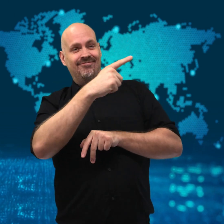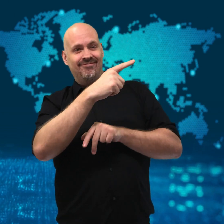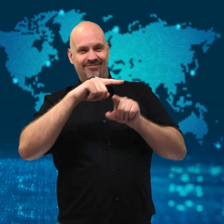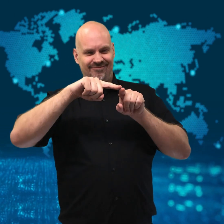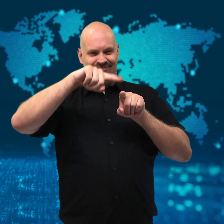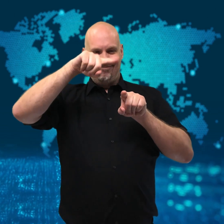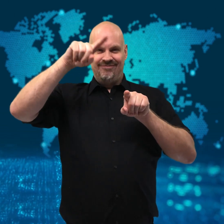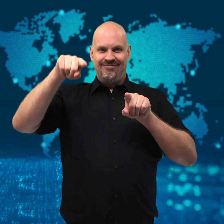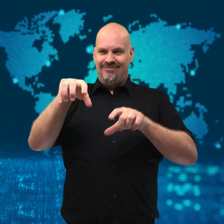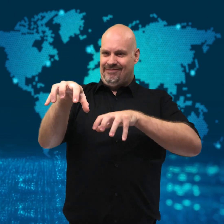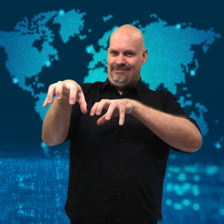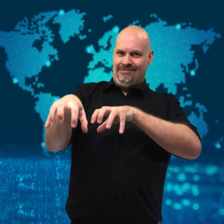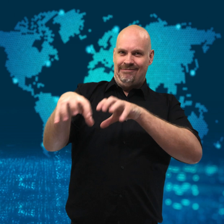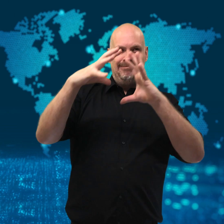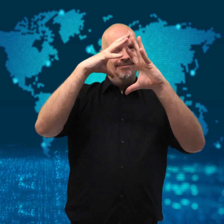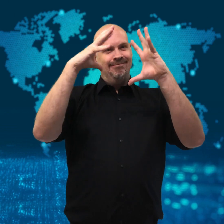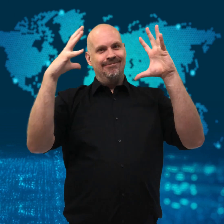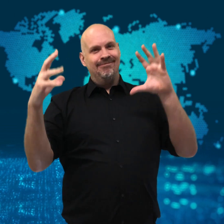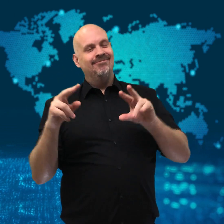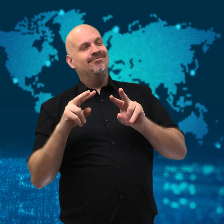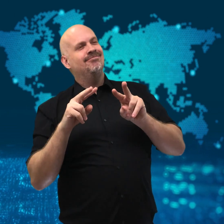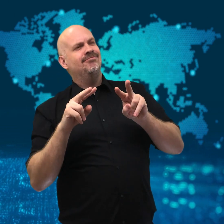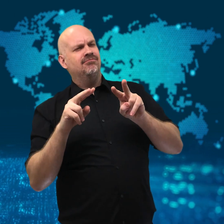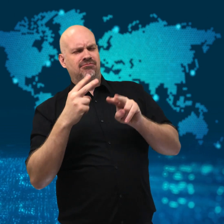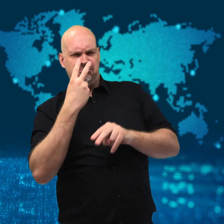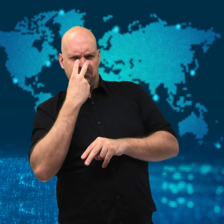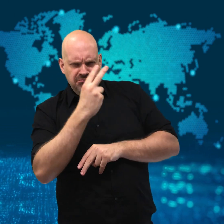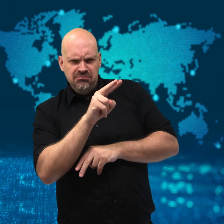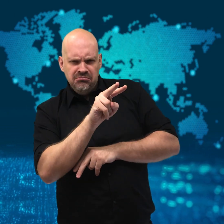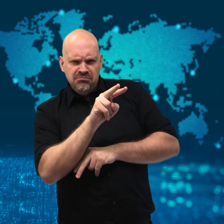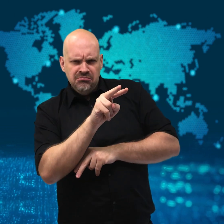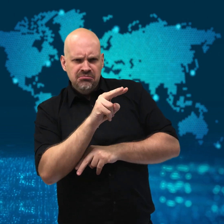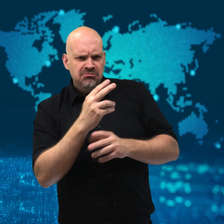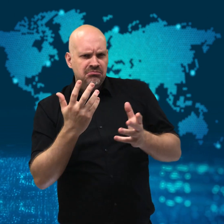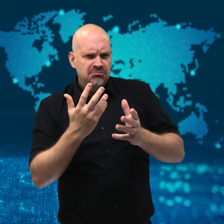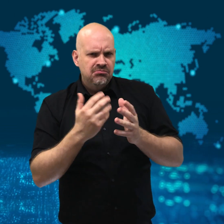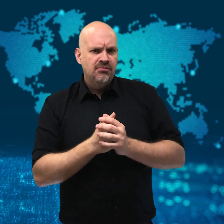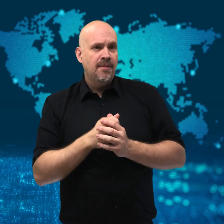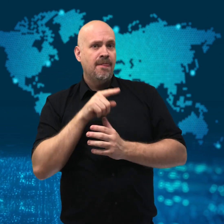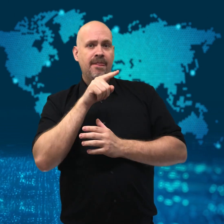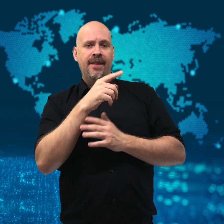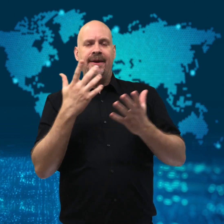as an advertisement for a movie theater.